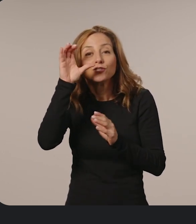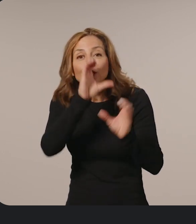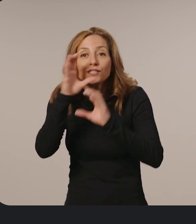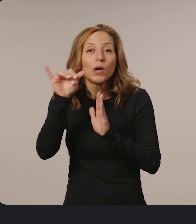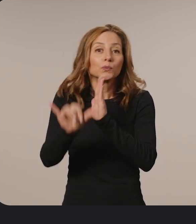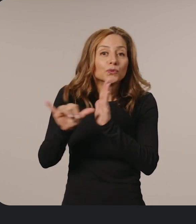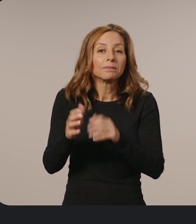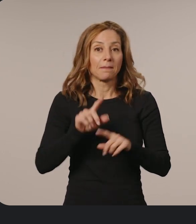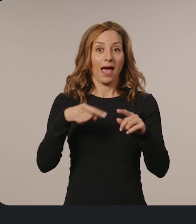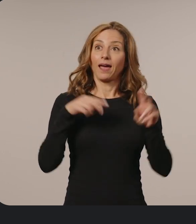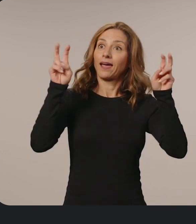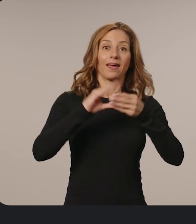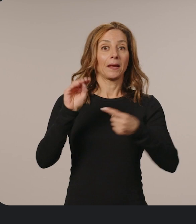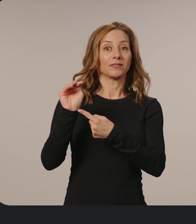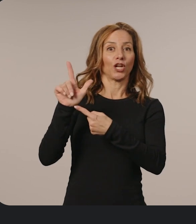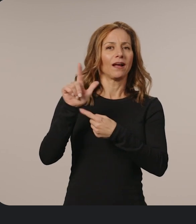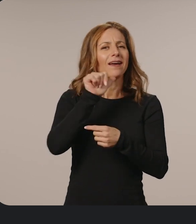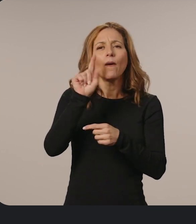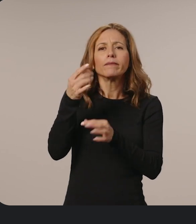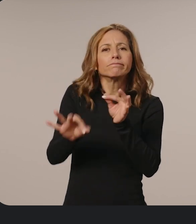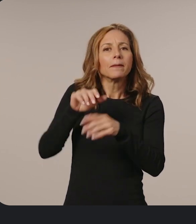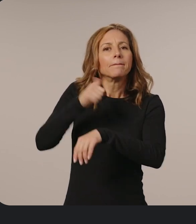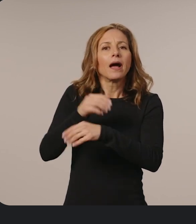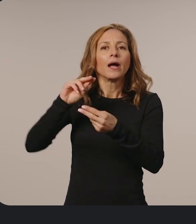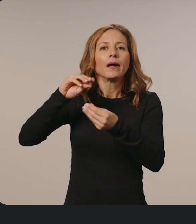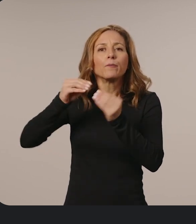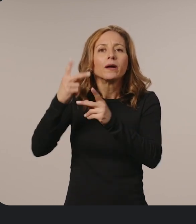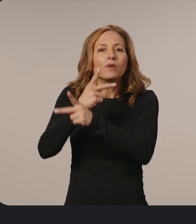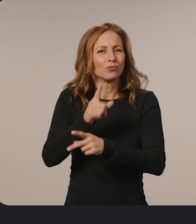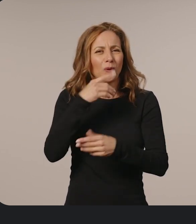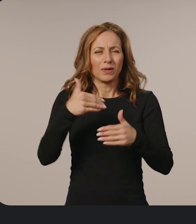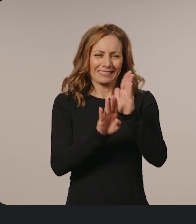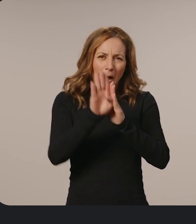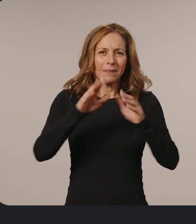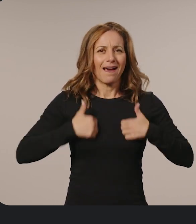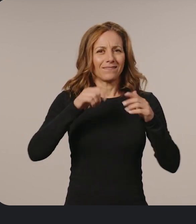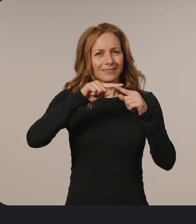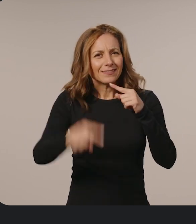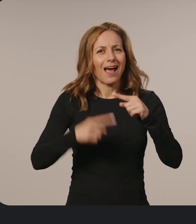But when I say machine learning, it's not just about numeric computation. It is the whole development lifecycle,